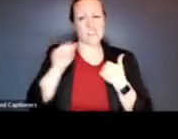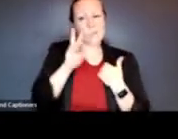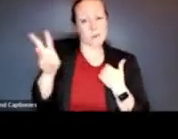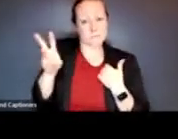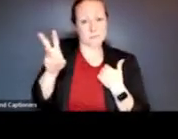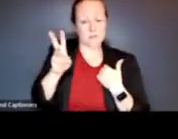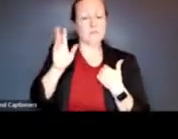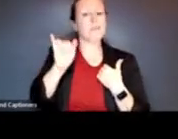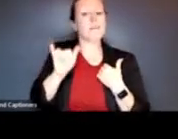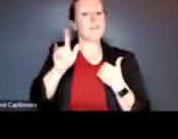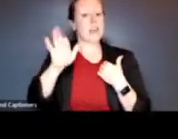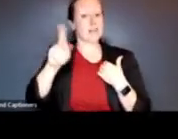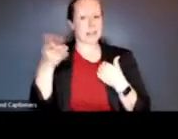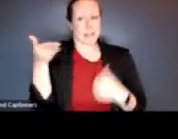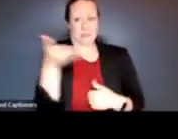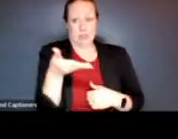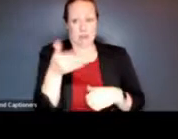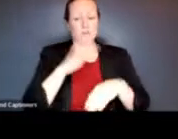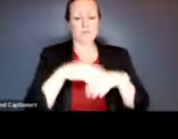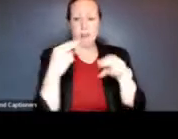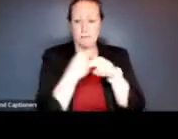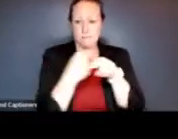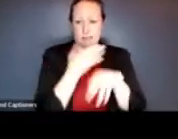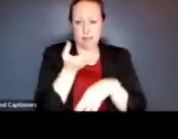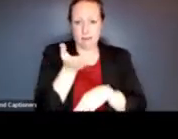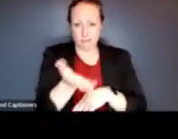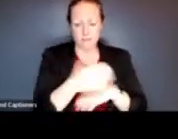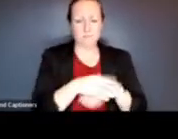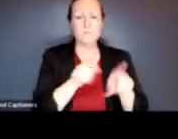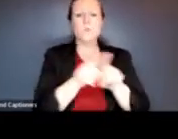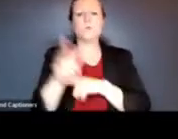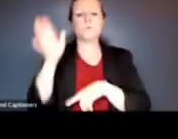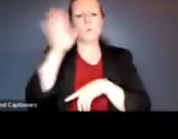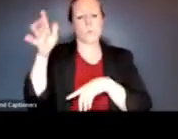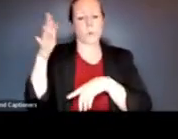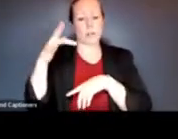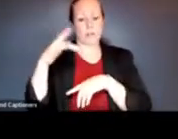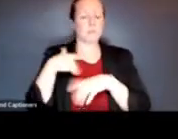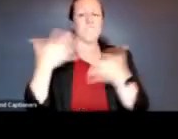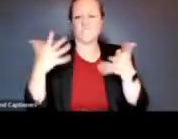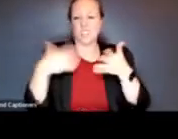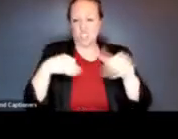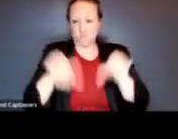document is on this page. And it's also going to be it has been entered into the chat next.